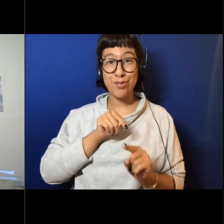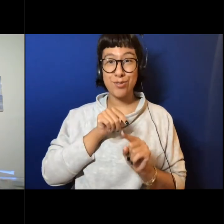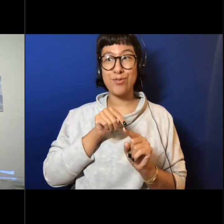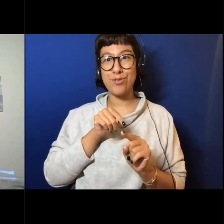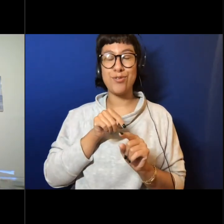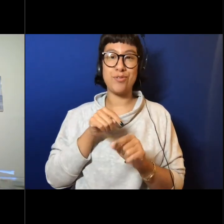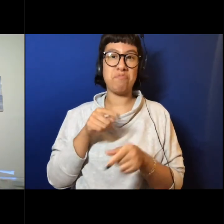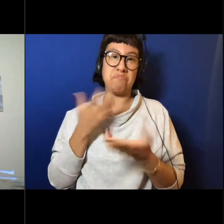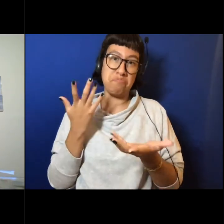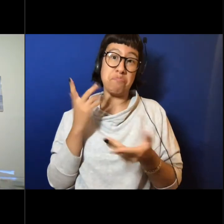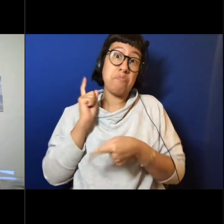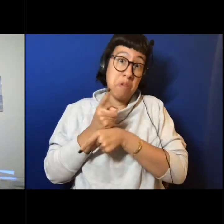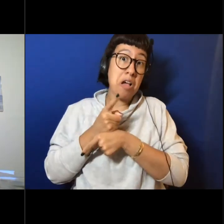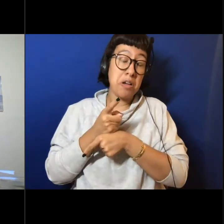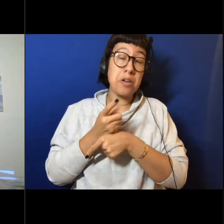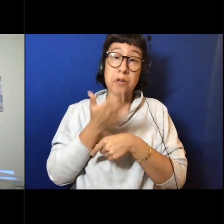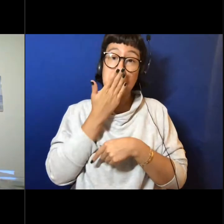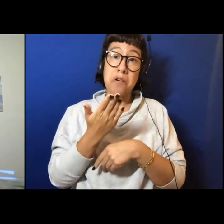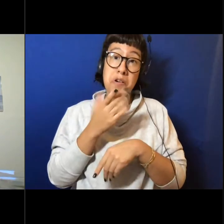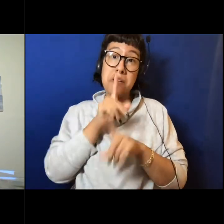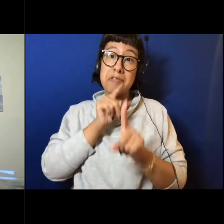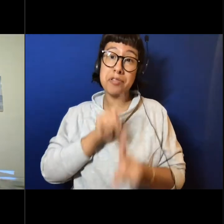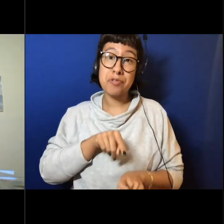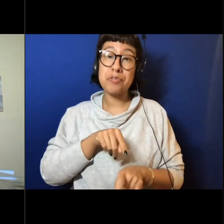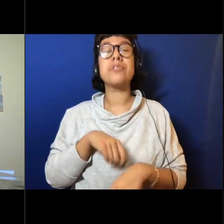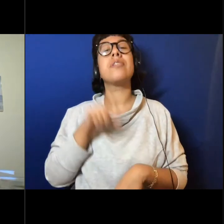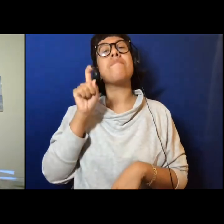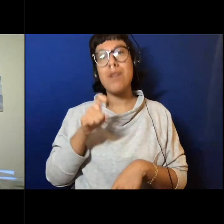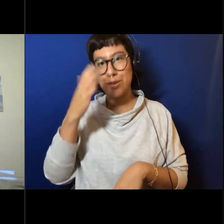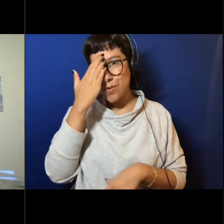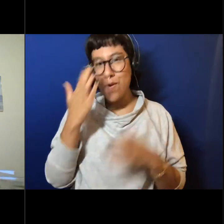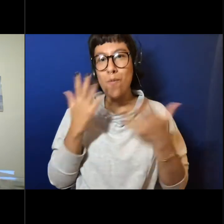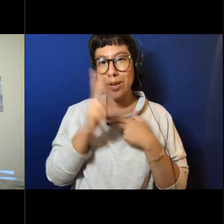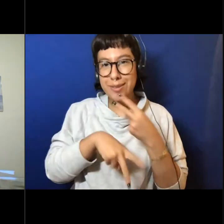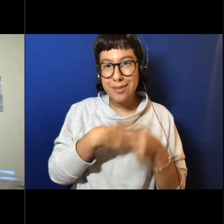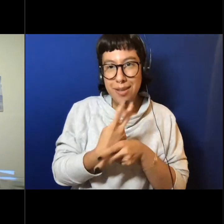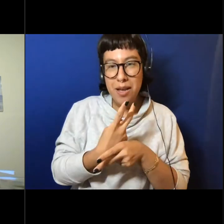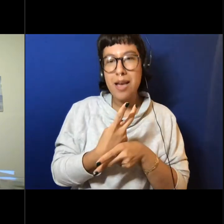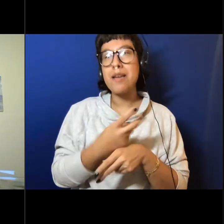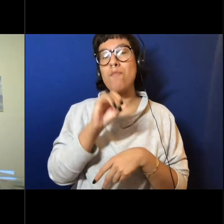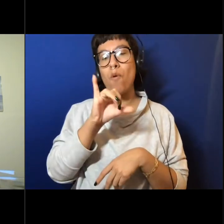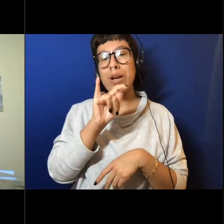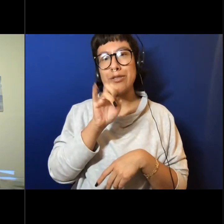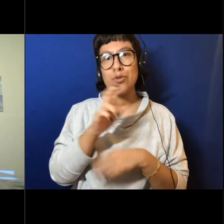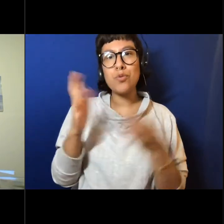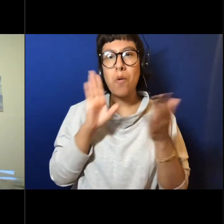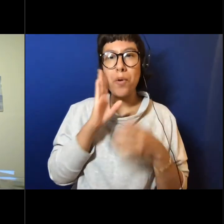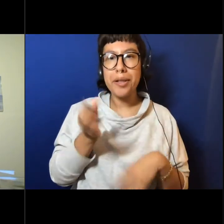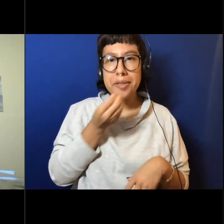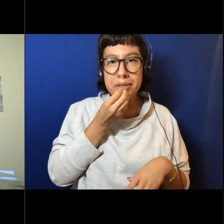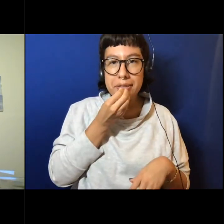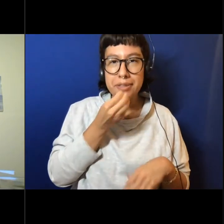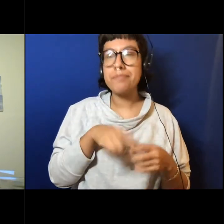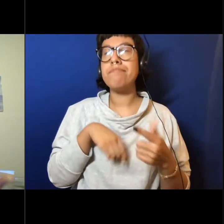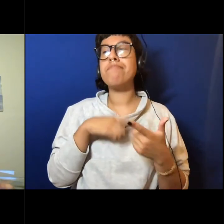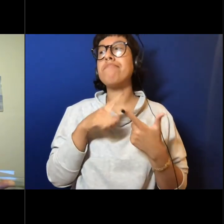So you need to know what oysters eat. You need to know what kind of conditions